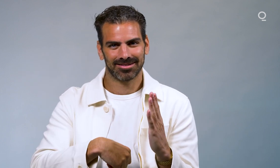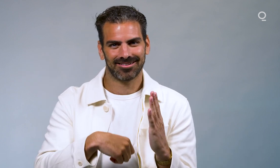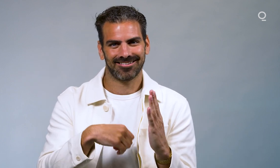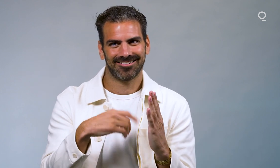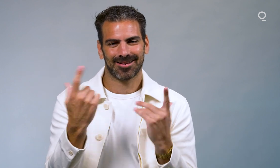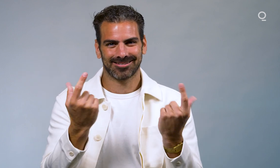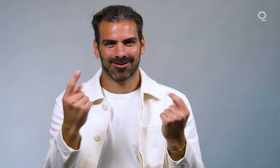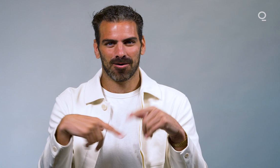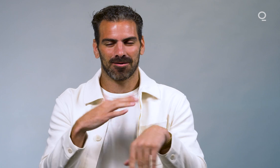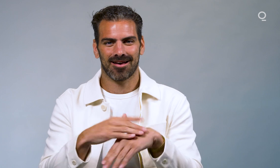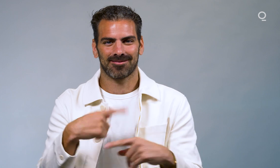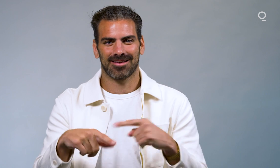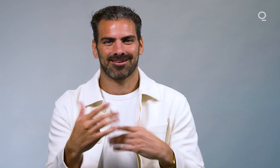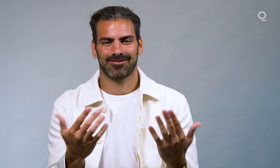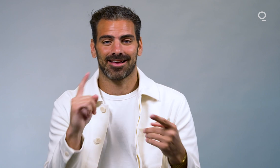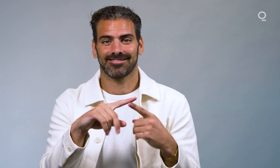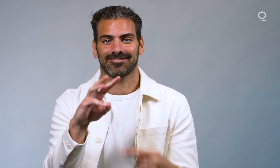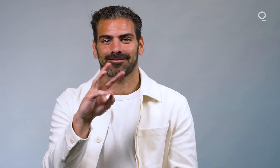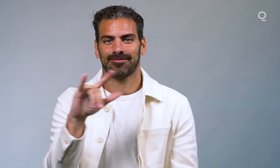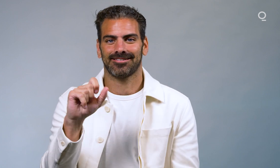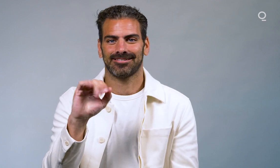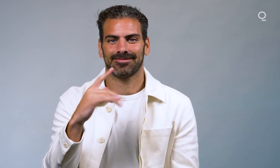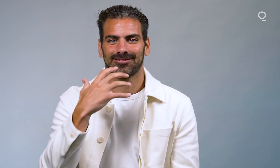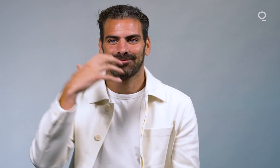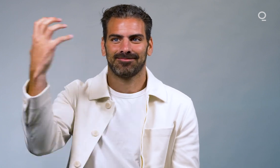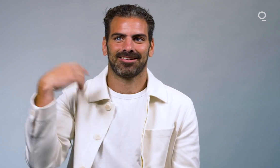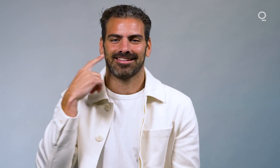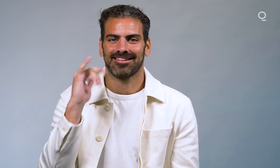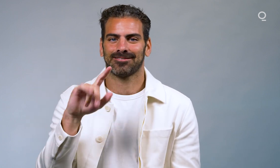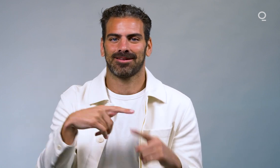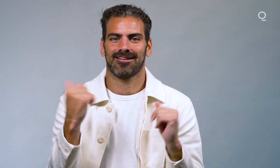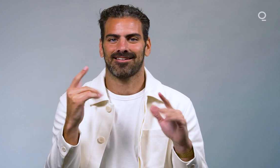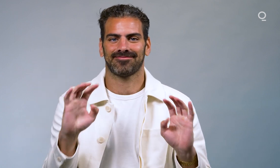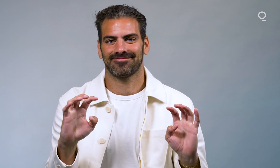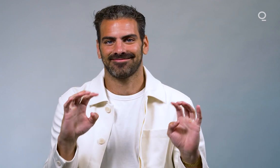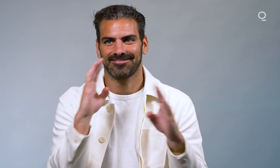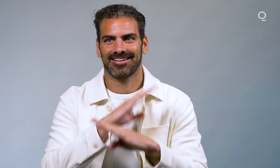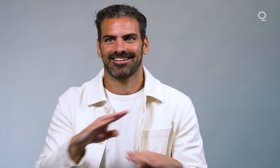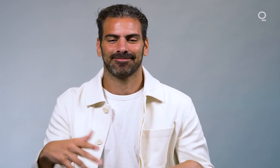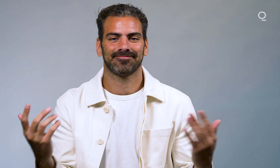It seemed like a joke or like a scripted bit. But no. As soon as Will Smith started screaming,